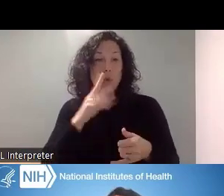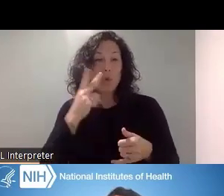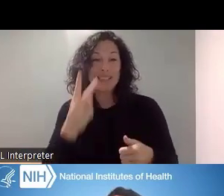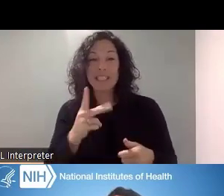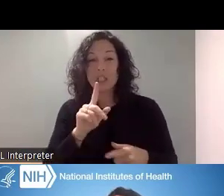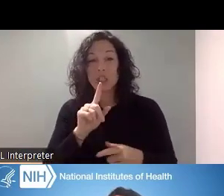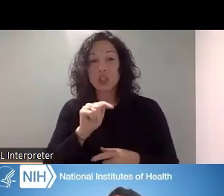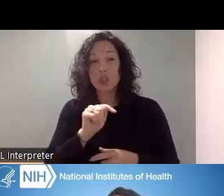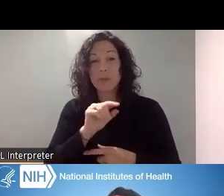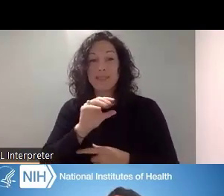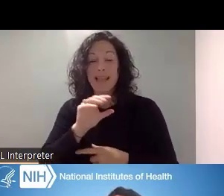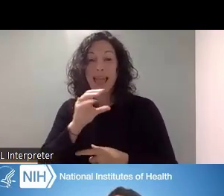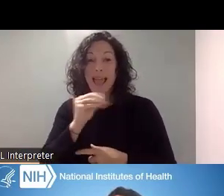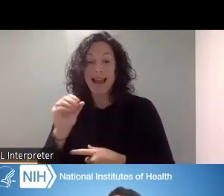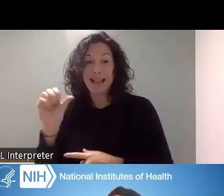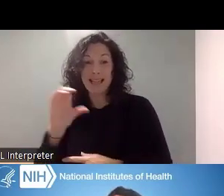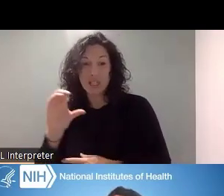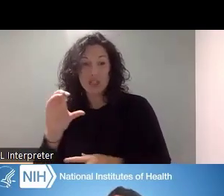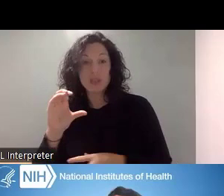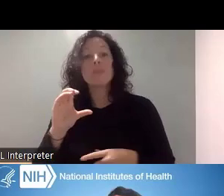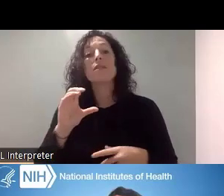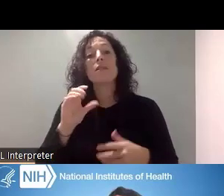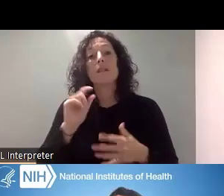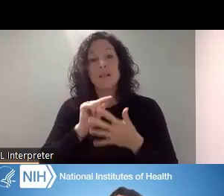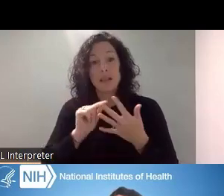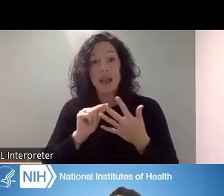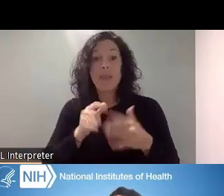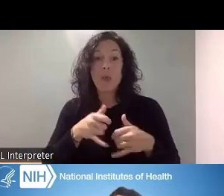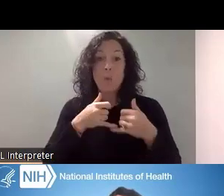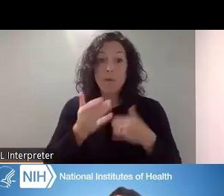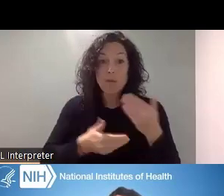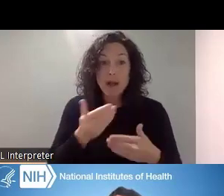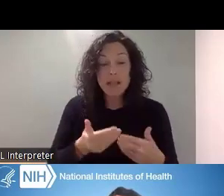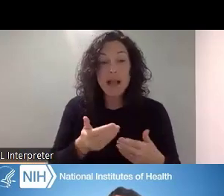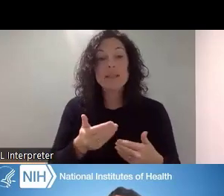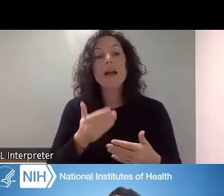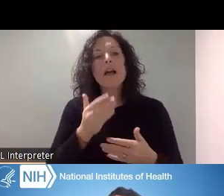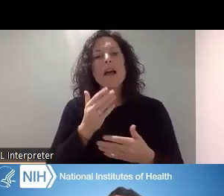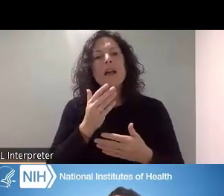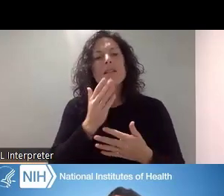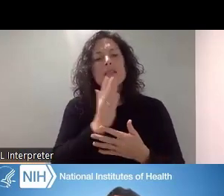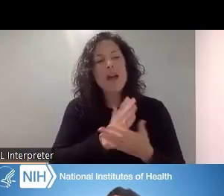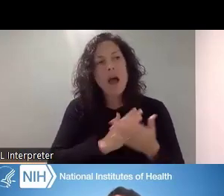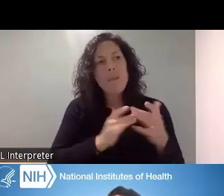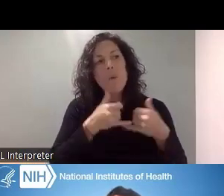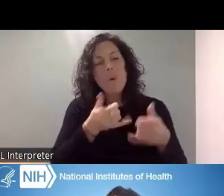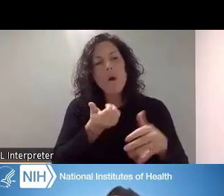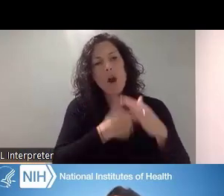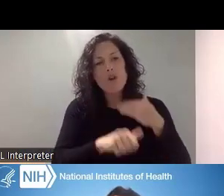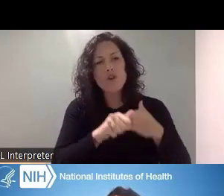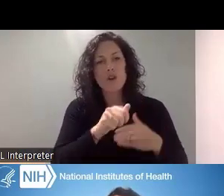Streamlined Non-Competing Award Process, so some of our awards fall under this, which we call SNAP,